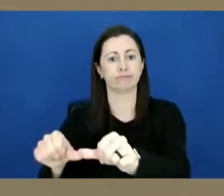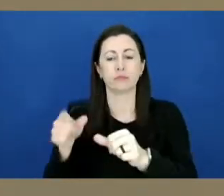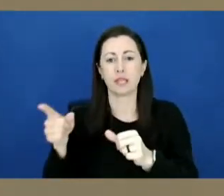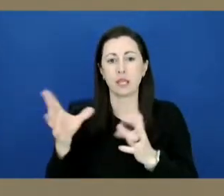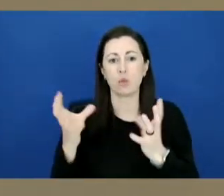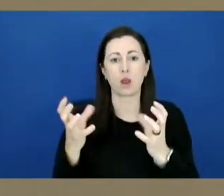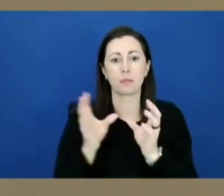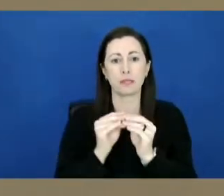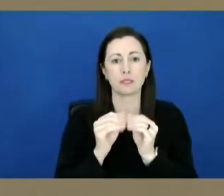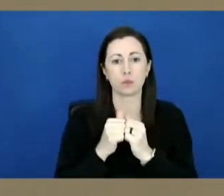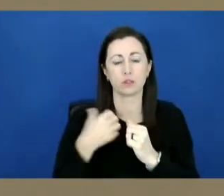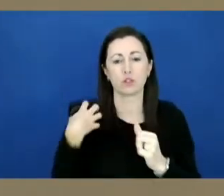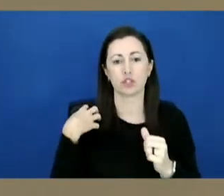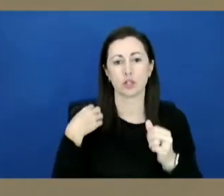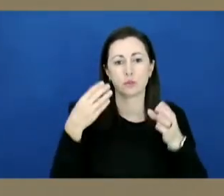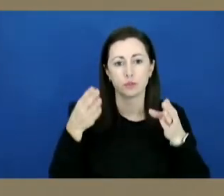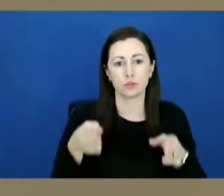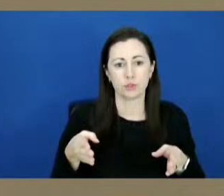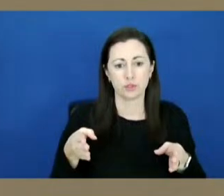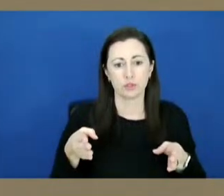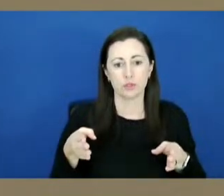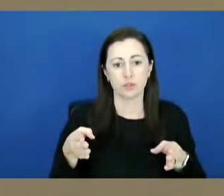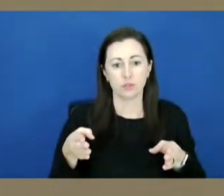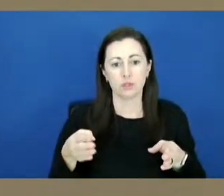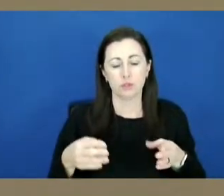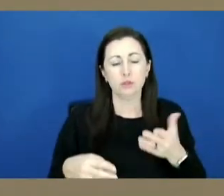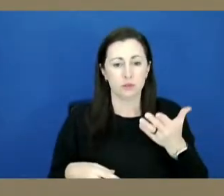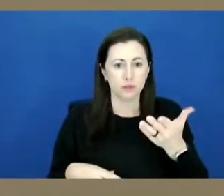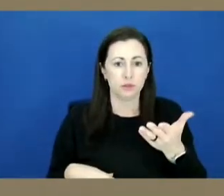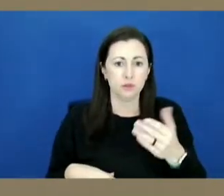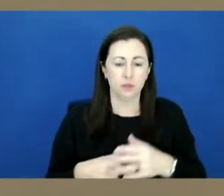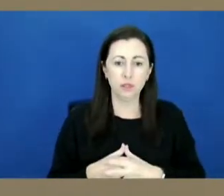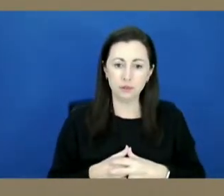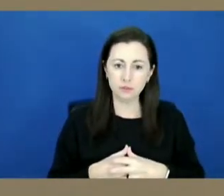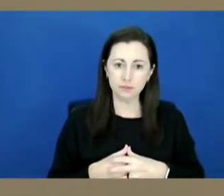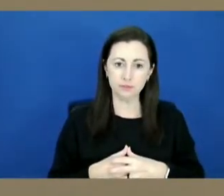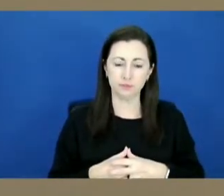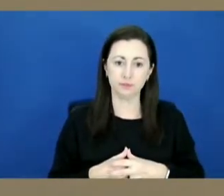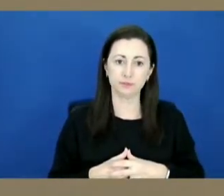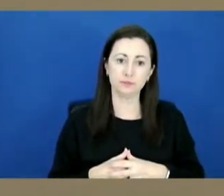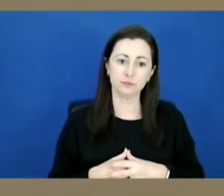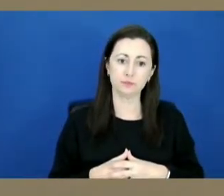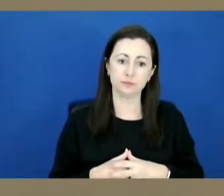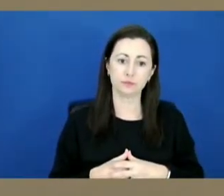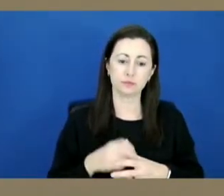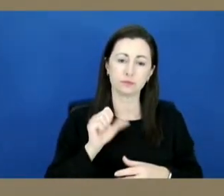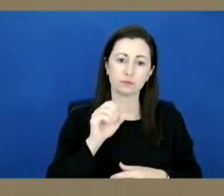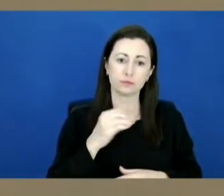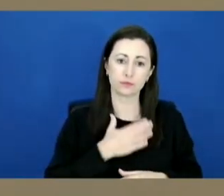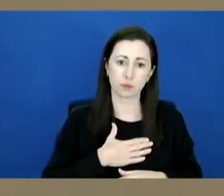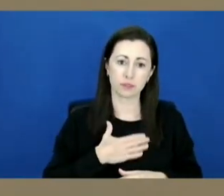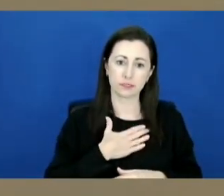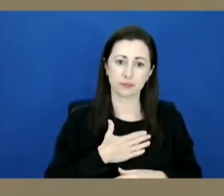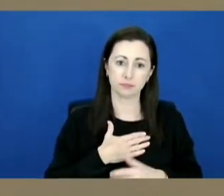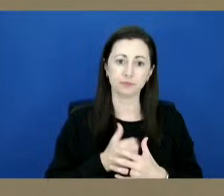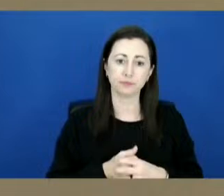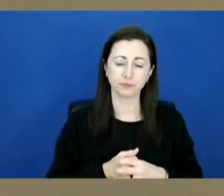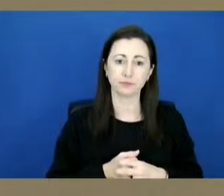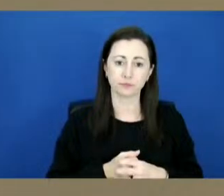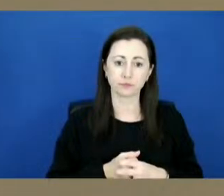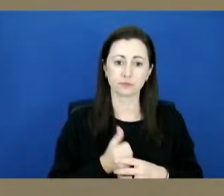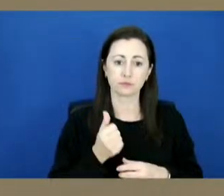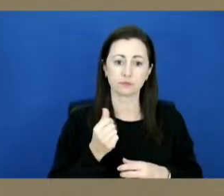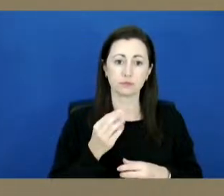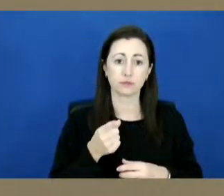LEFT.